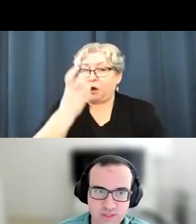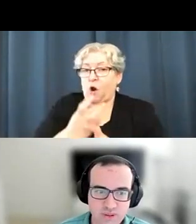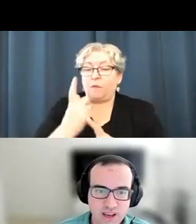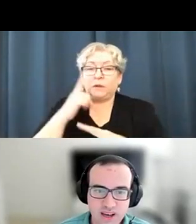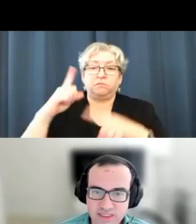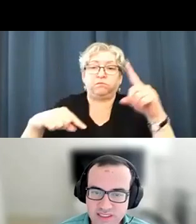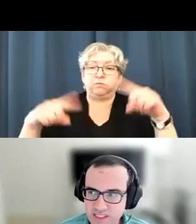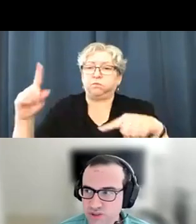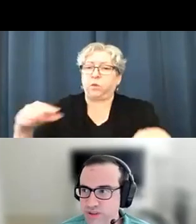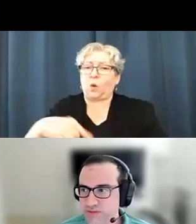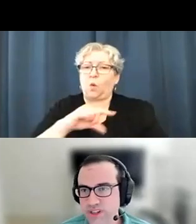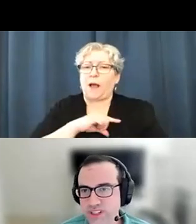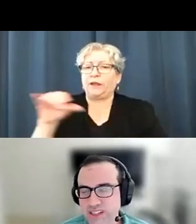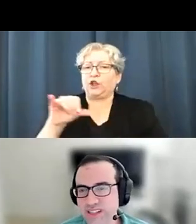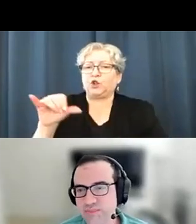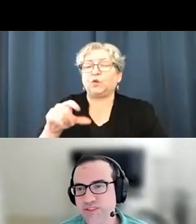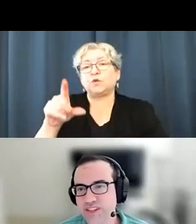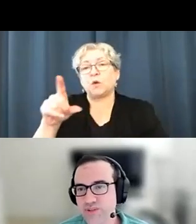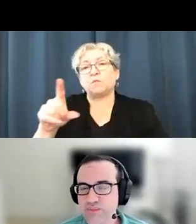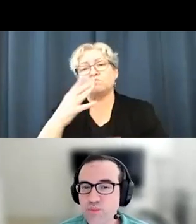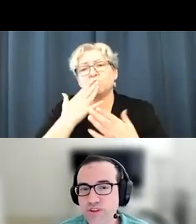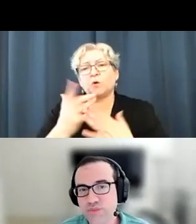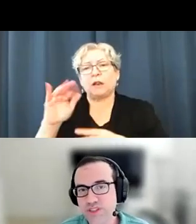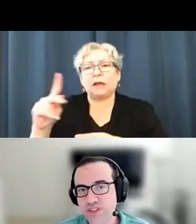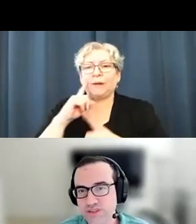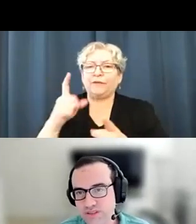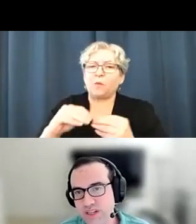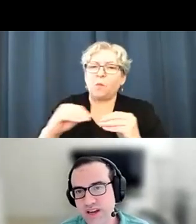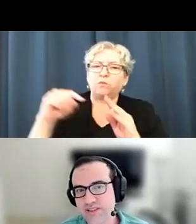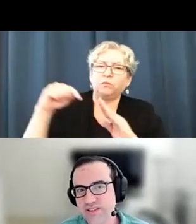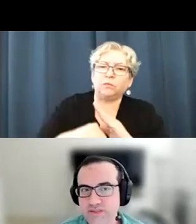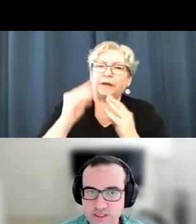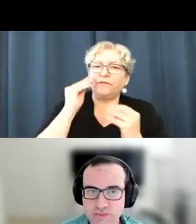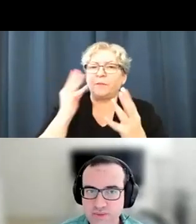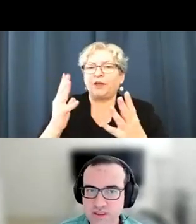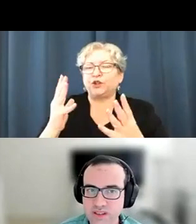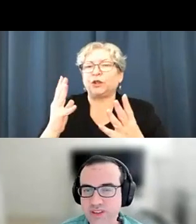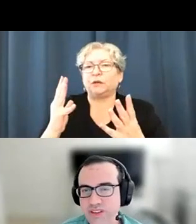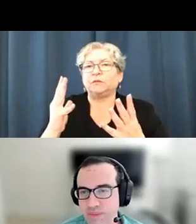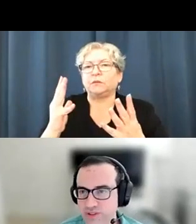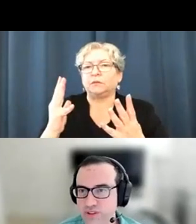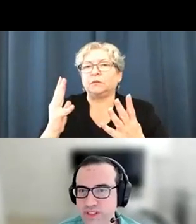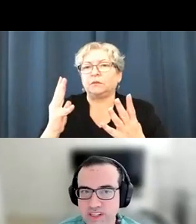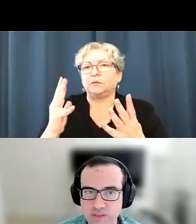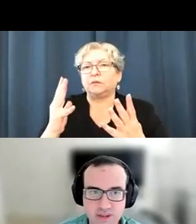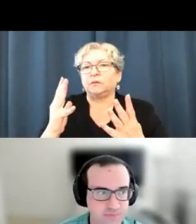So, these links should be very good and provide you with more information outside of the topics we're gonna be talking about.